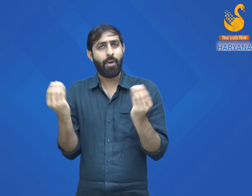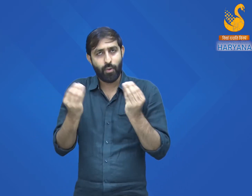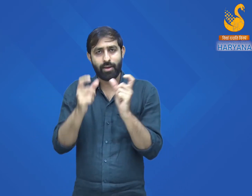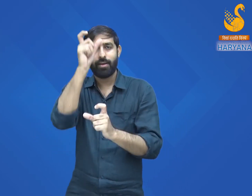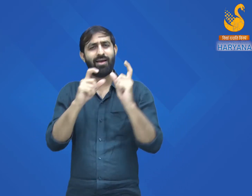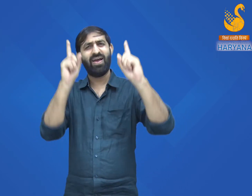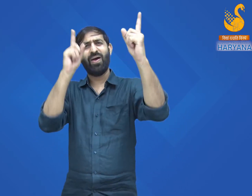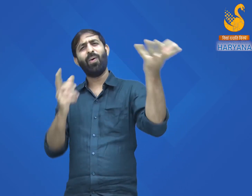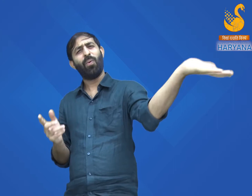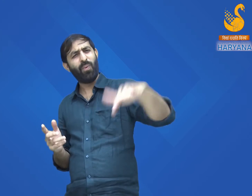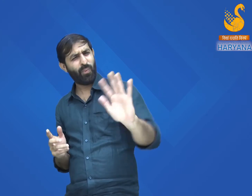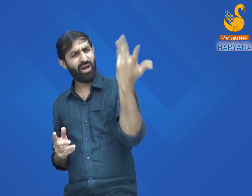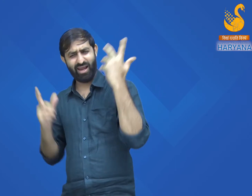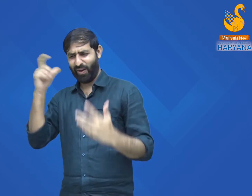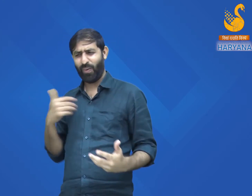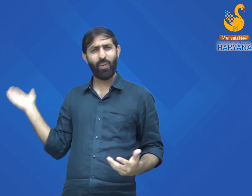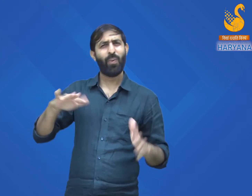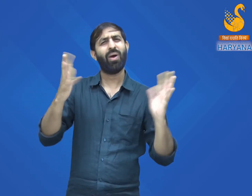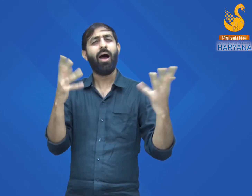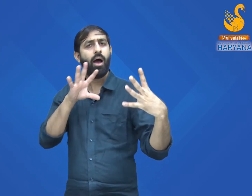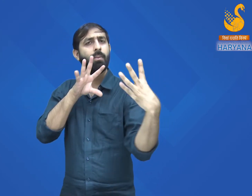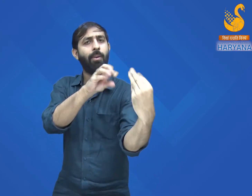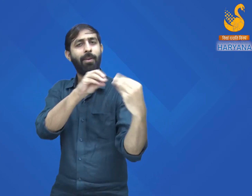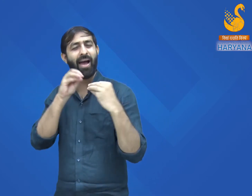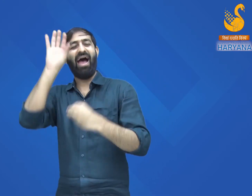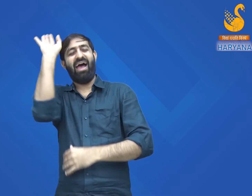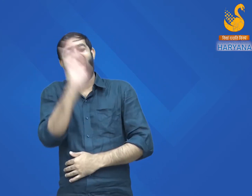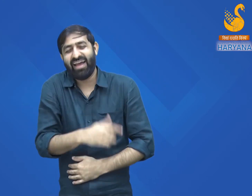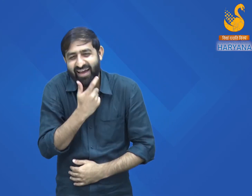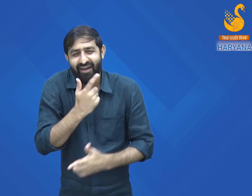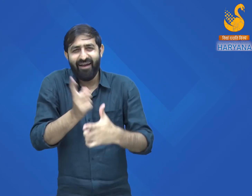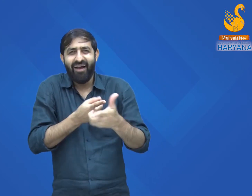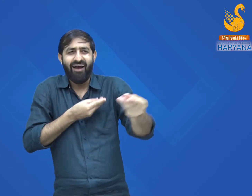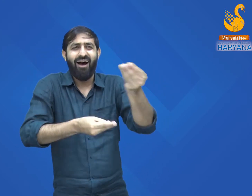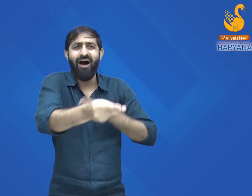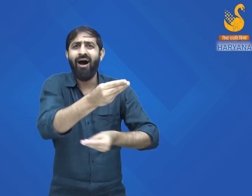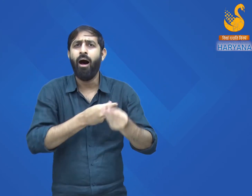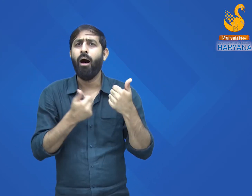The passengers generally in the train will talk to each other, share experiences,